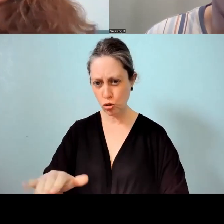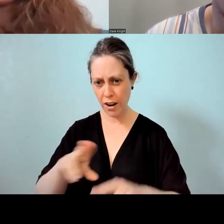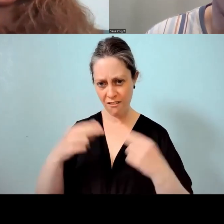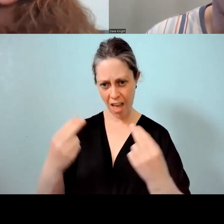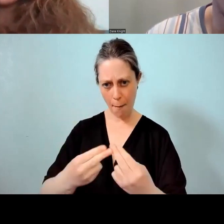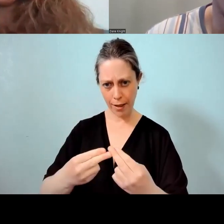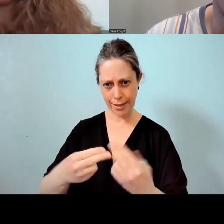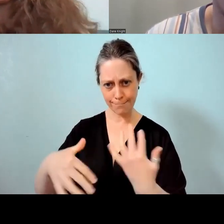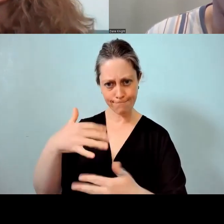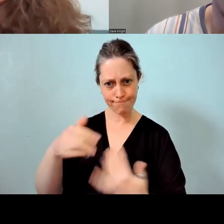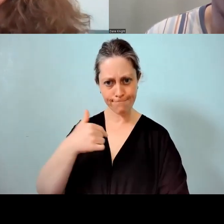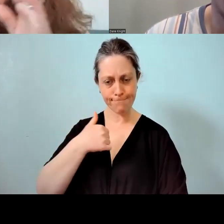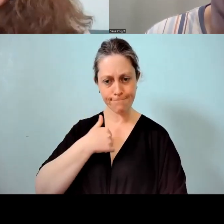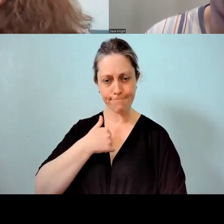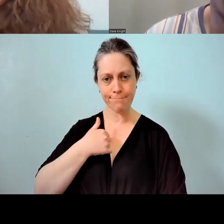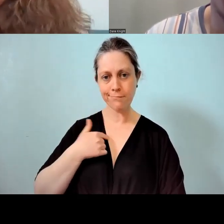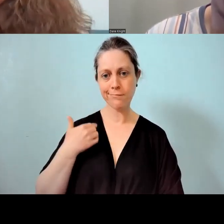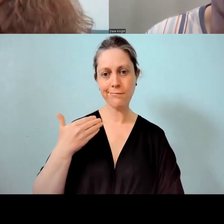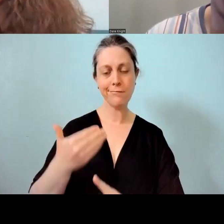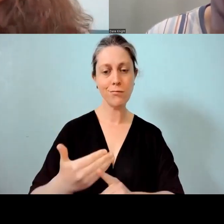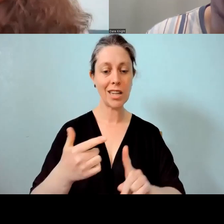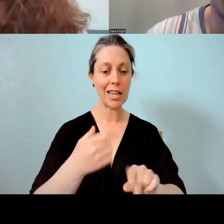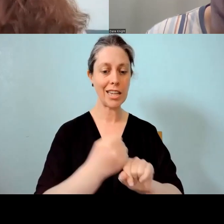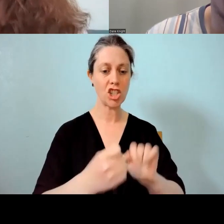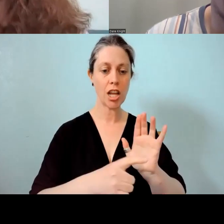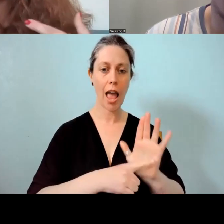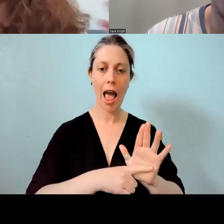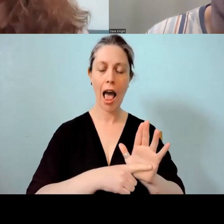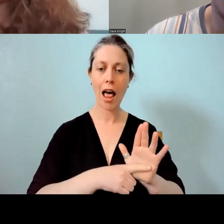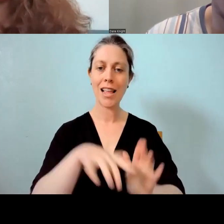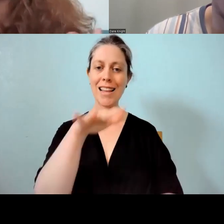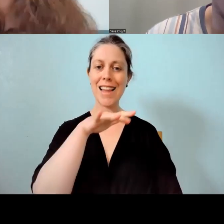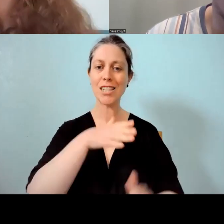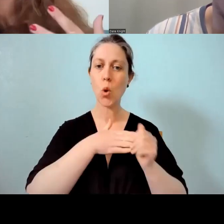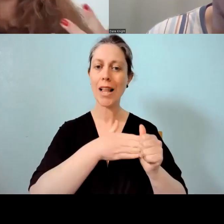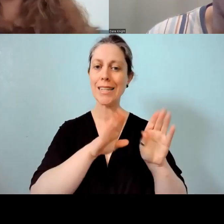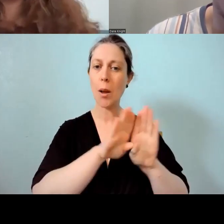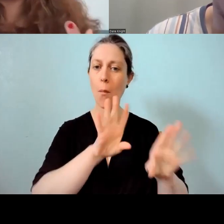I've been on the national EGL leadership group and I've started interacting, engaging a lot more